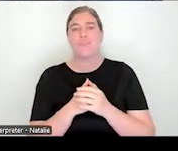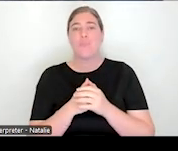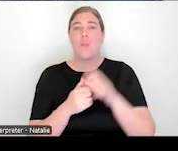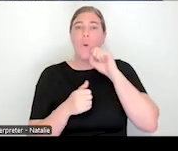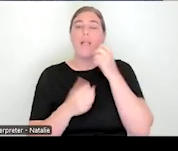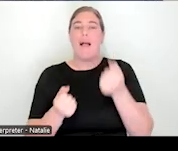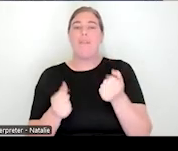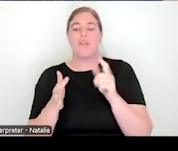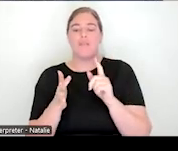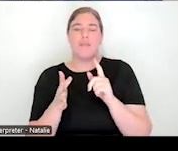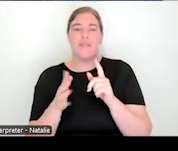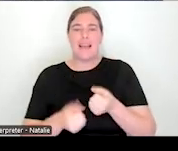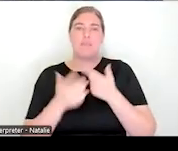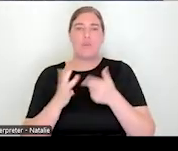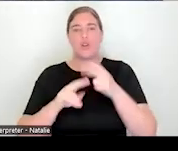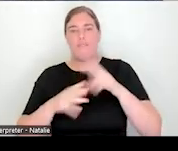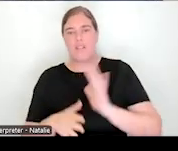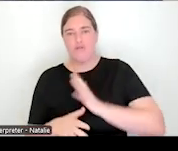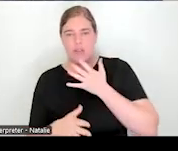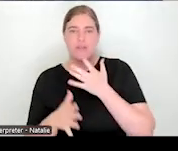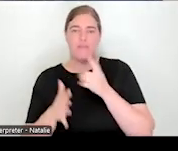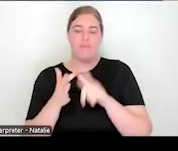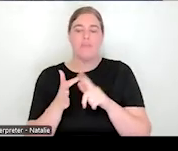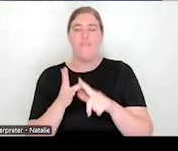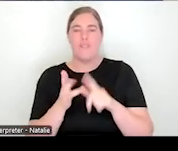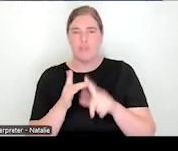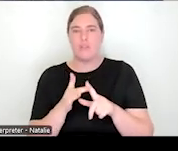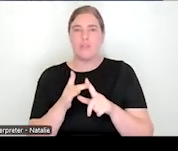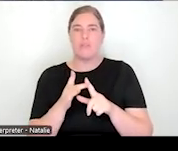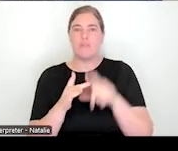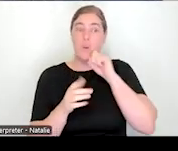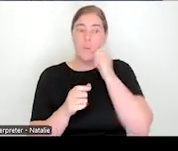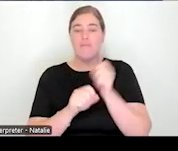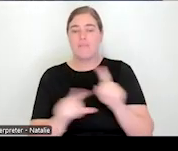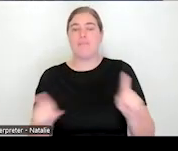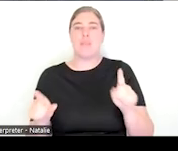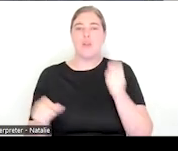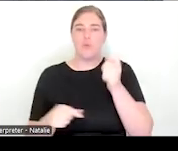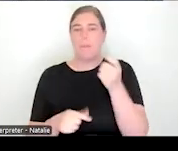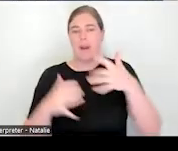process to appoint members to the group, but we are still working out the details of that process,